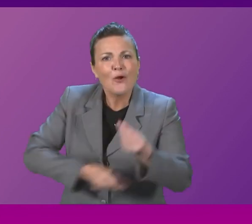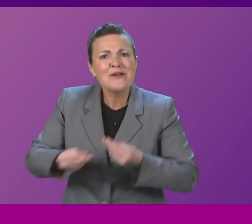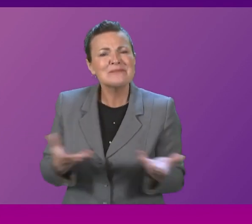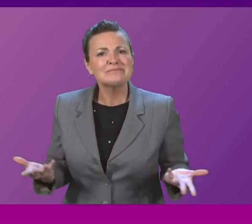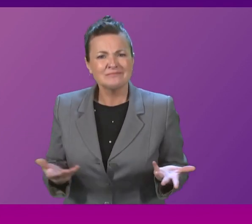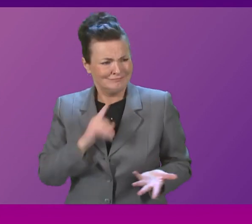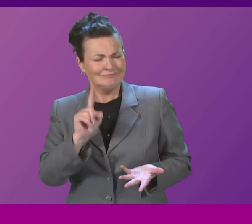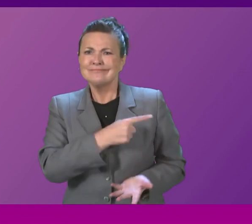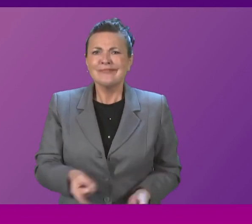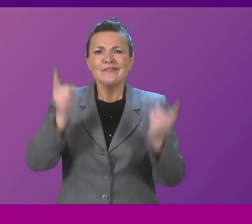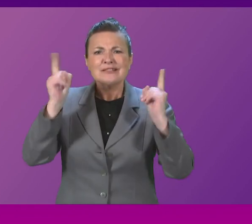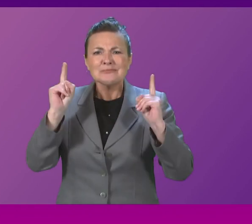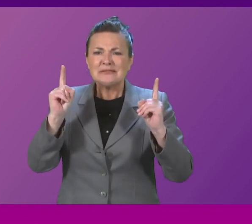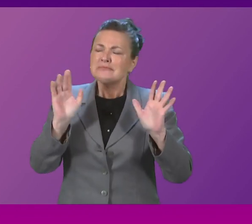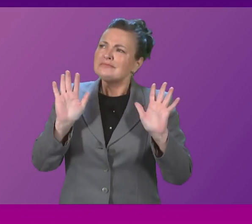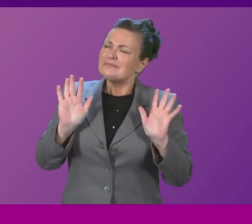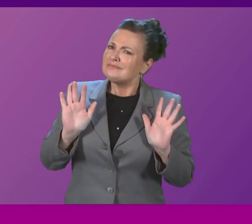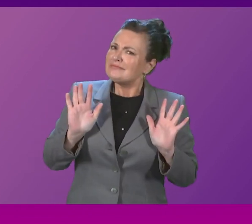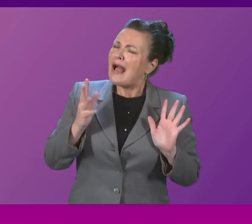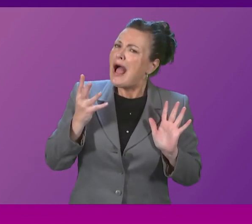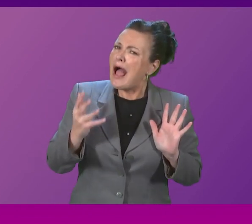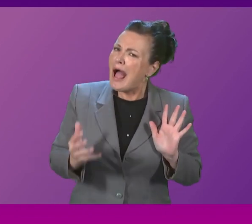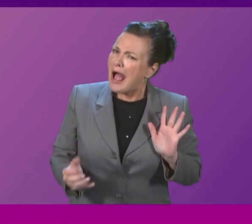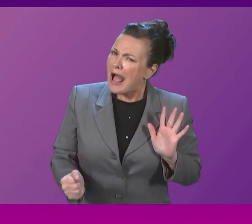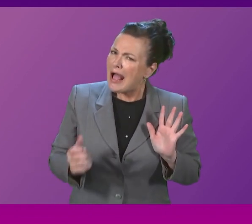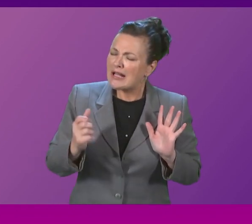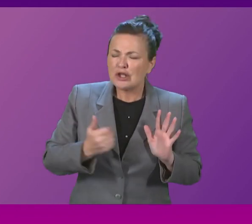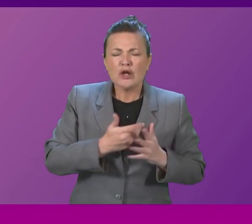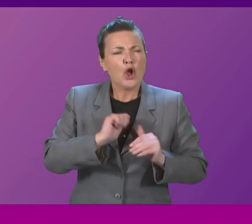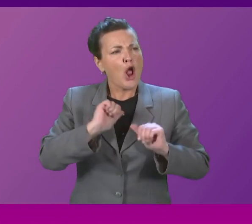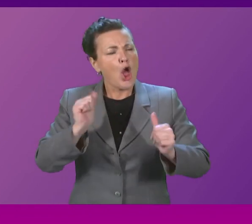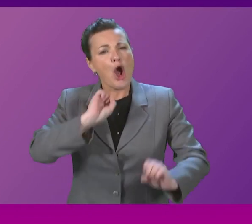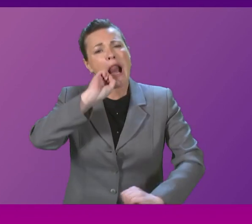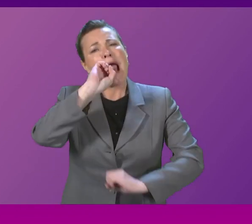The First Minister had a very long narrative but zero answers.